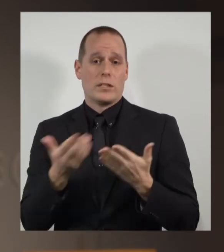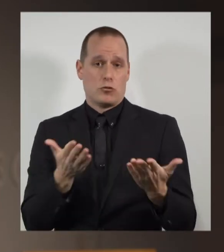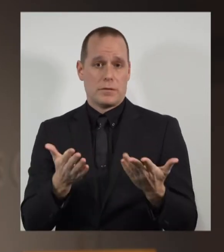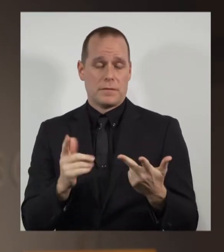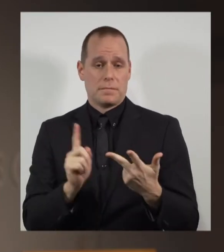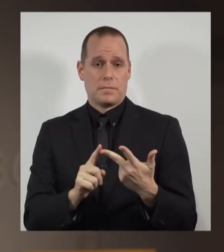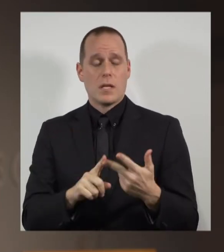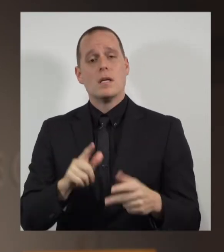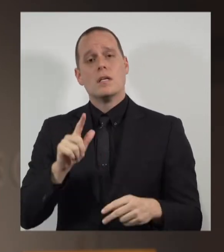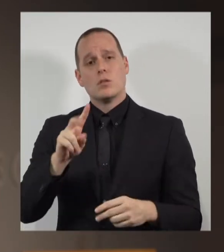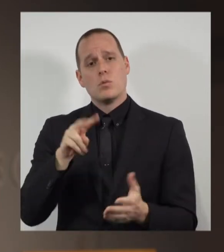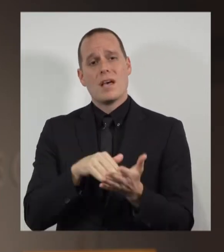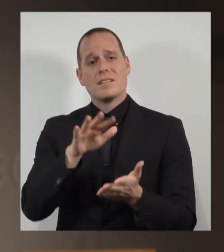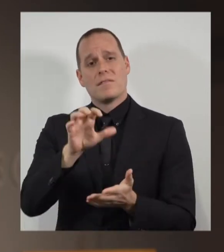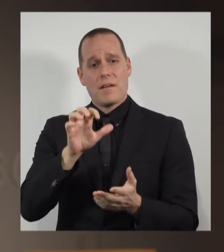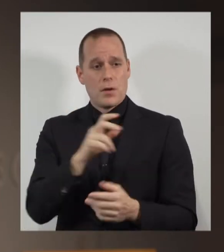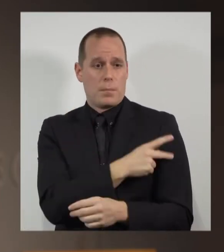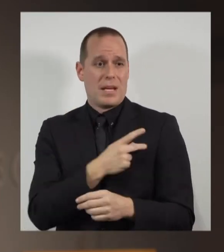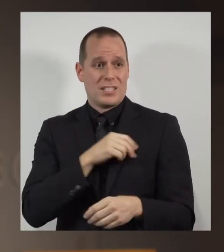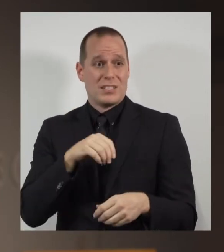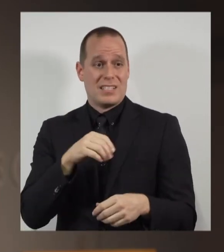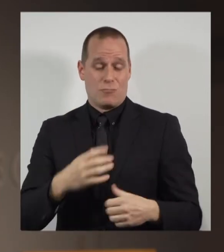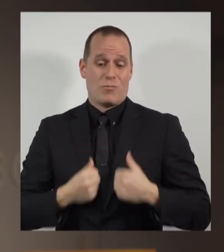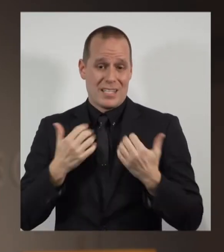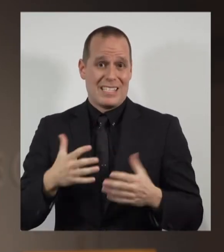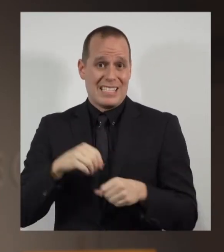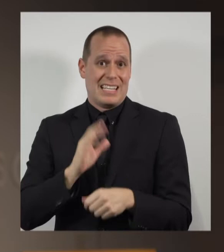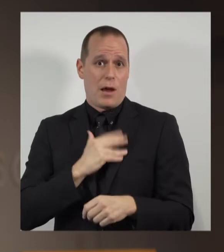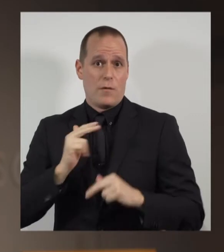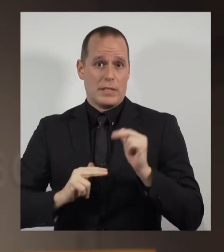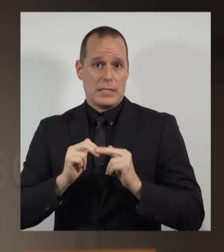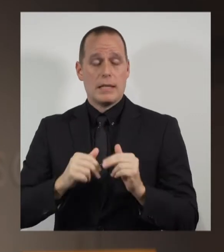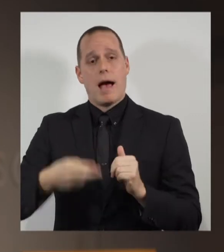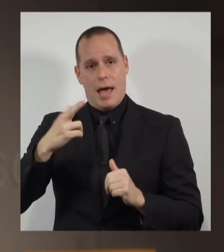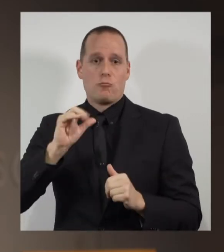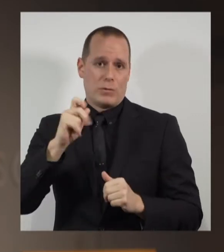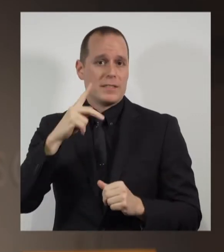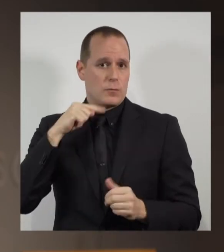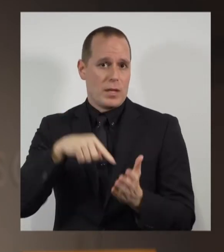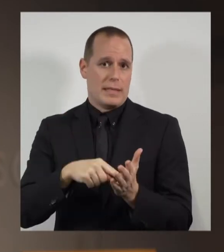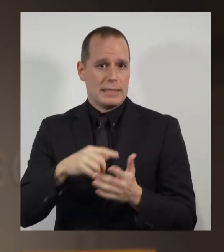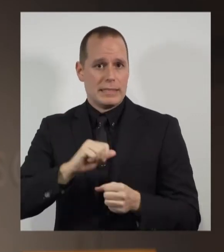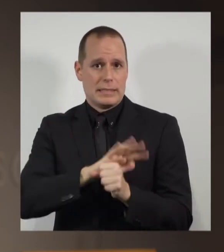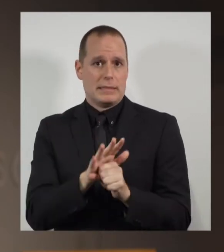Many of the nearly 2,500 patients and residents in our facilities are at high risk for this disease.